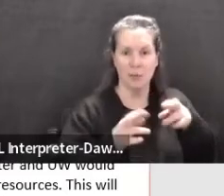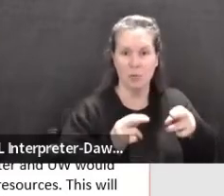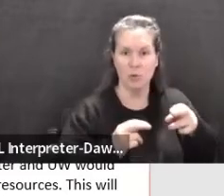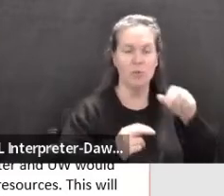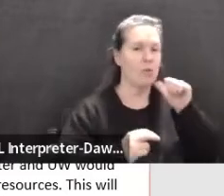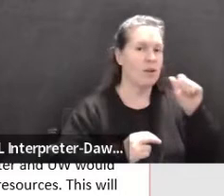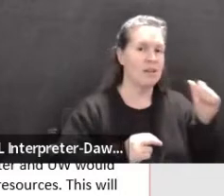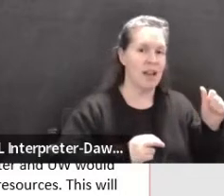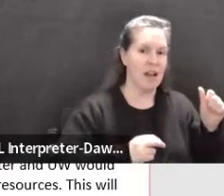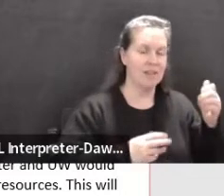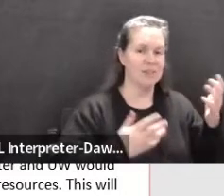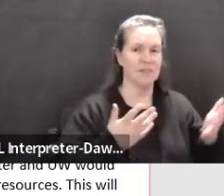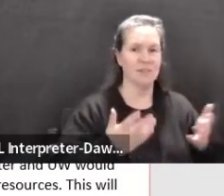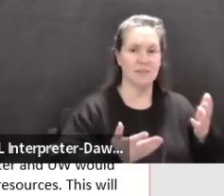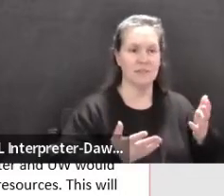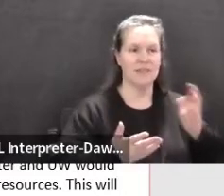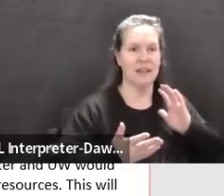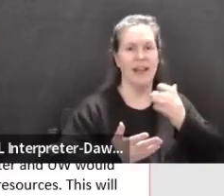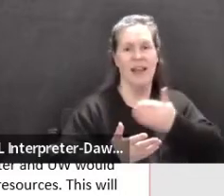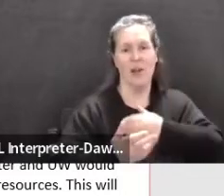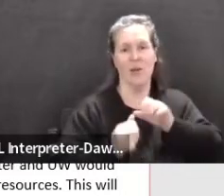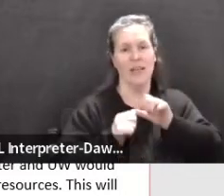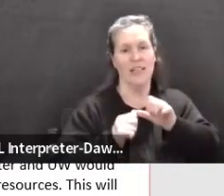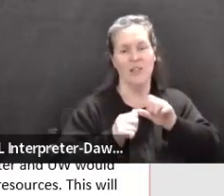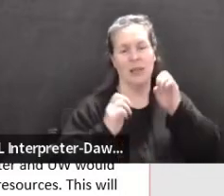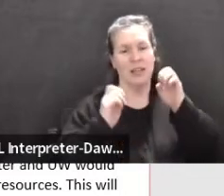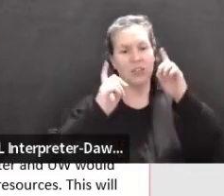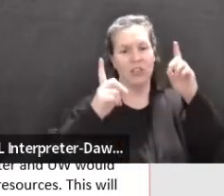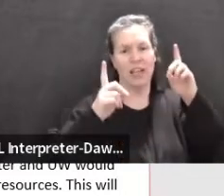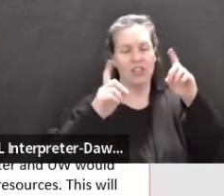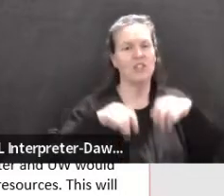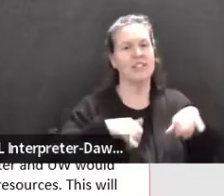I mean, our continuing education standards